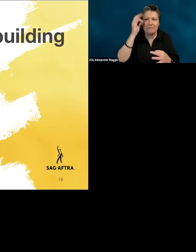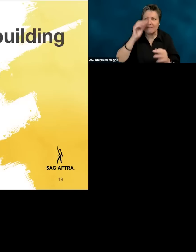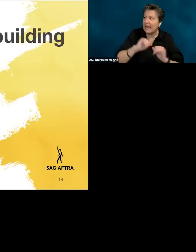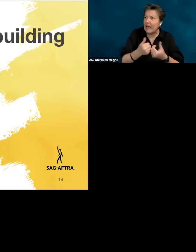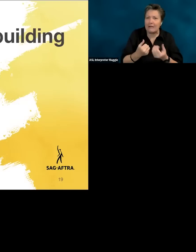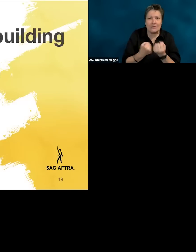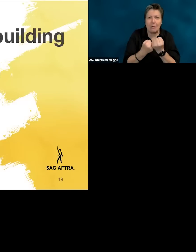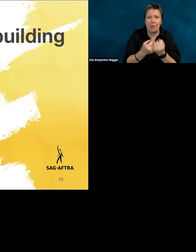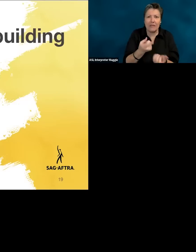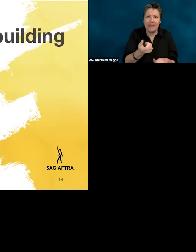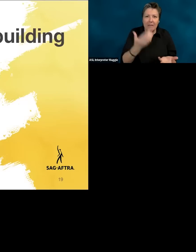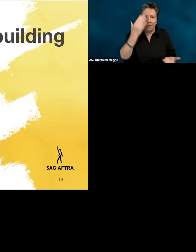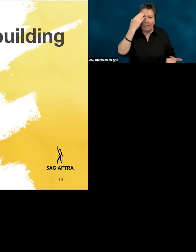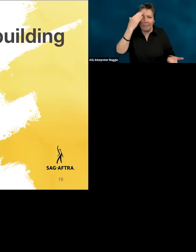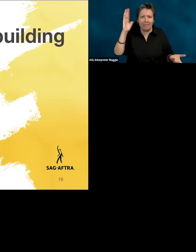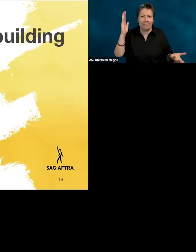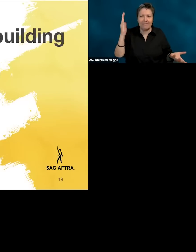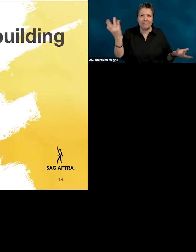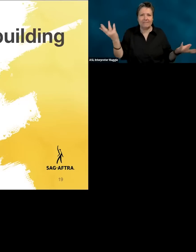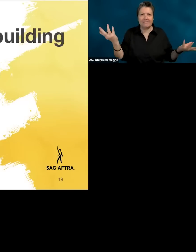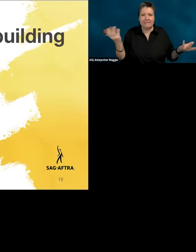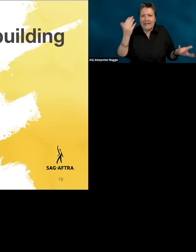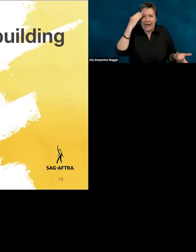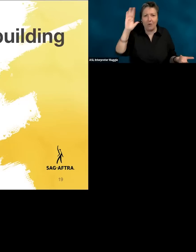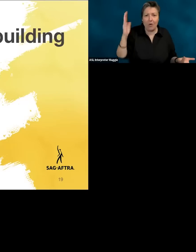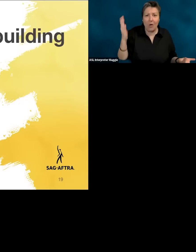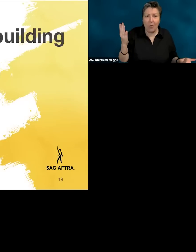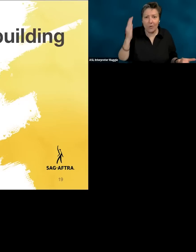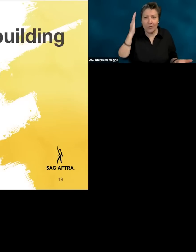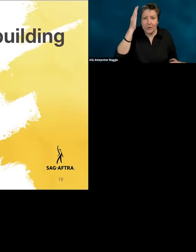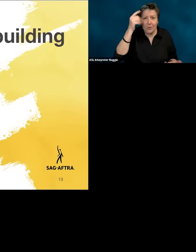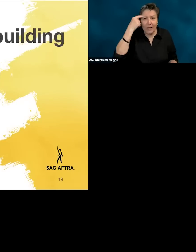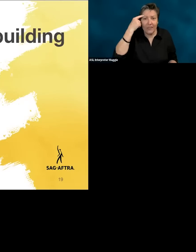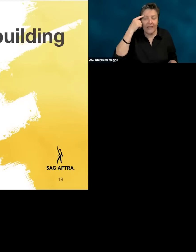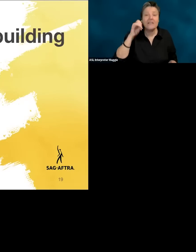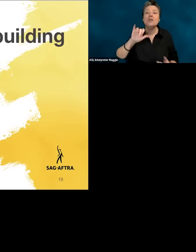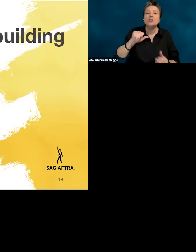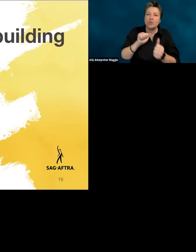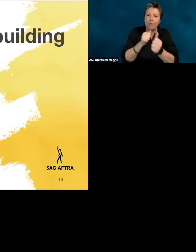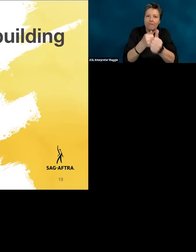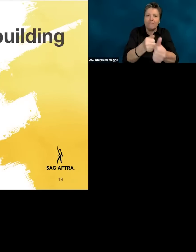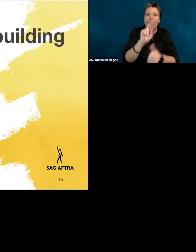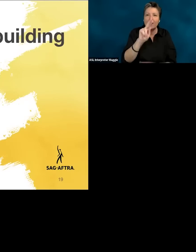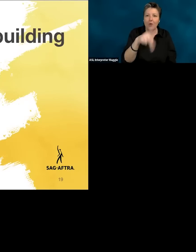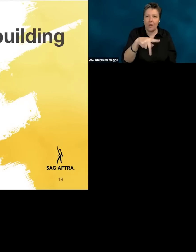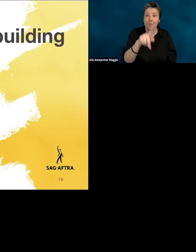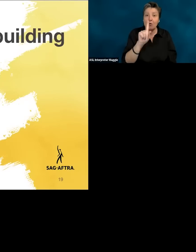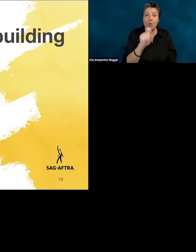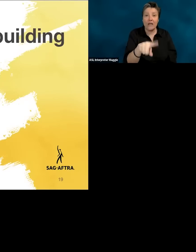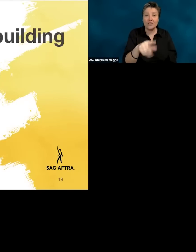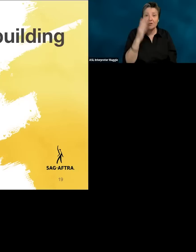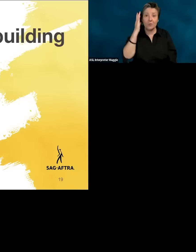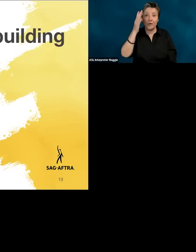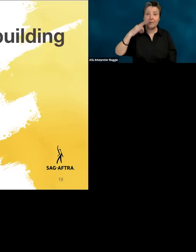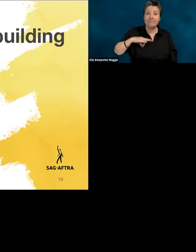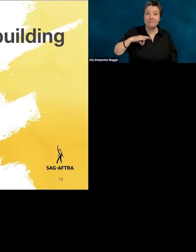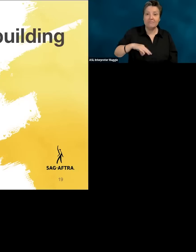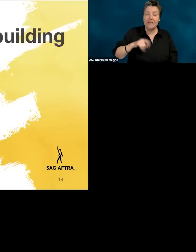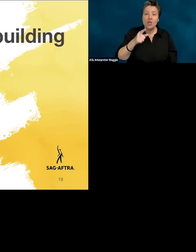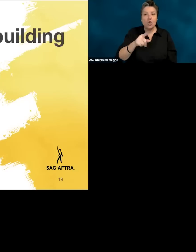You'll think, "Uh, I don't know." So that's where this follow up question could come in handy, which is, you react to whatever they said.